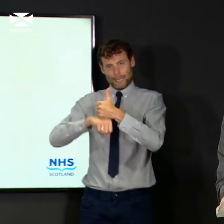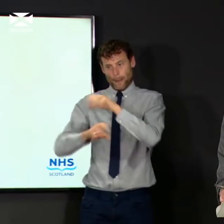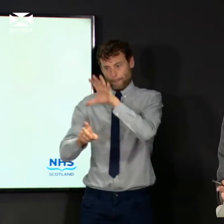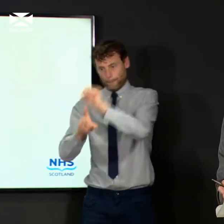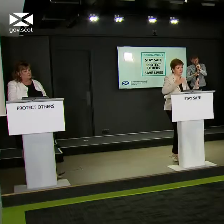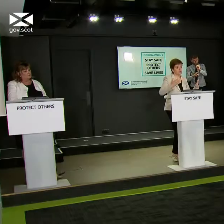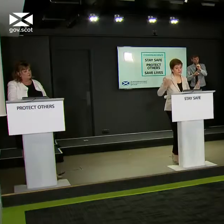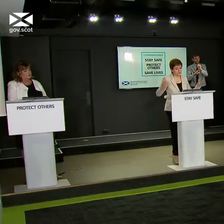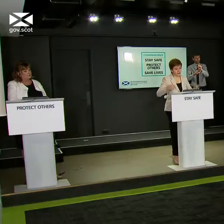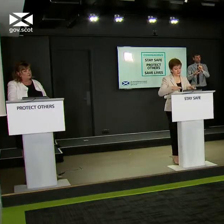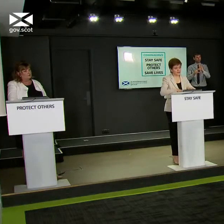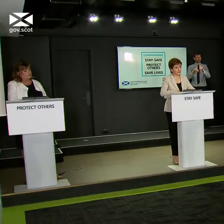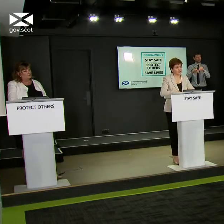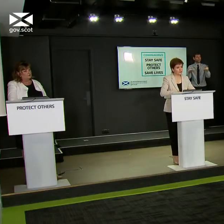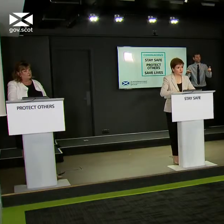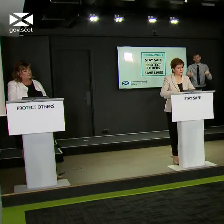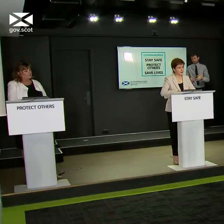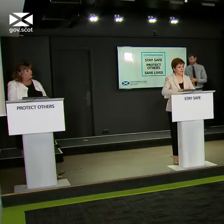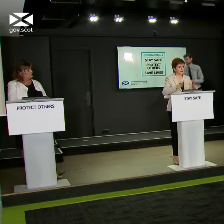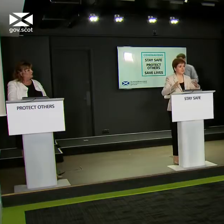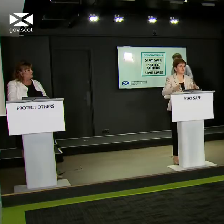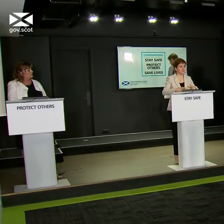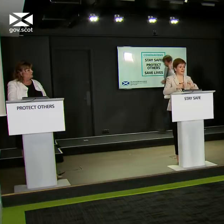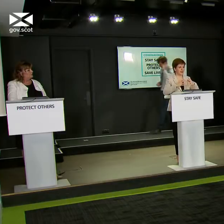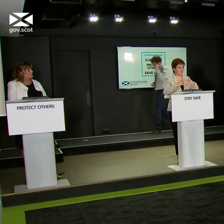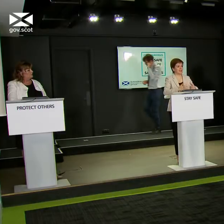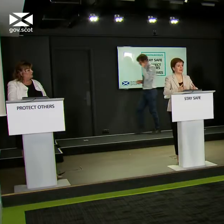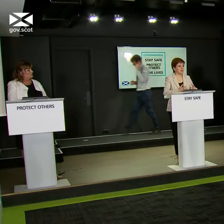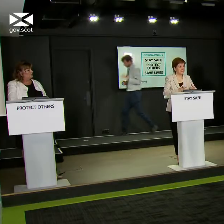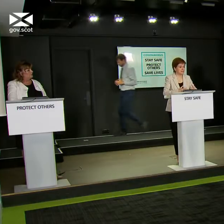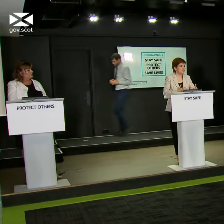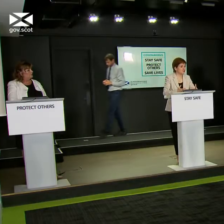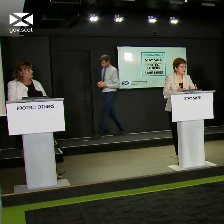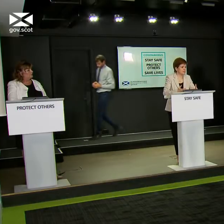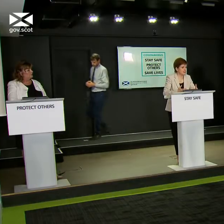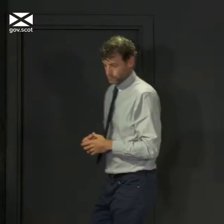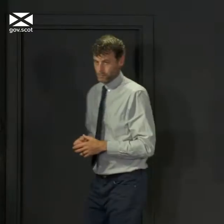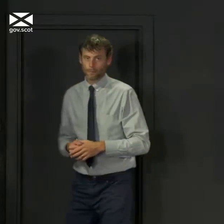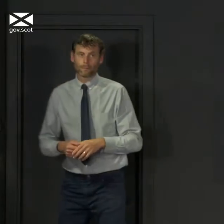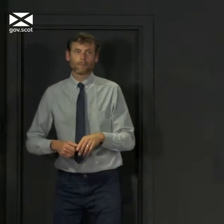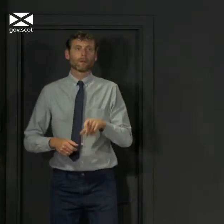And the country that's often talked about as having eliminated it is New Zealand, and